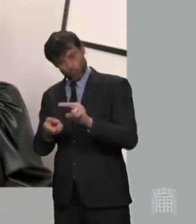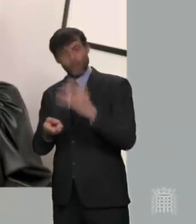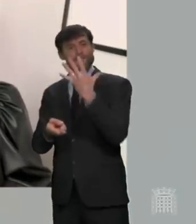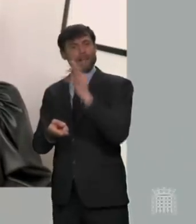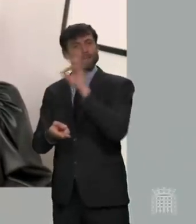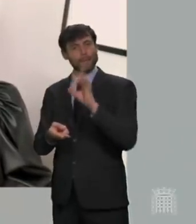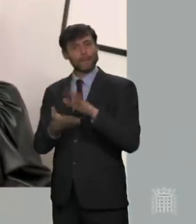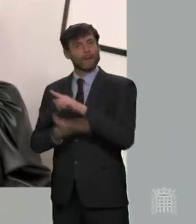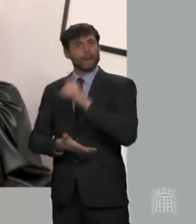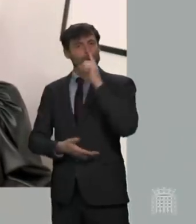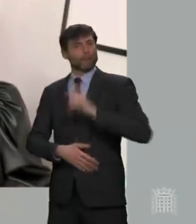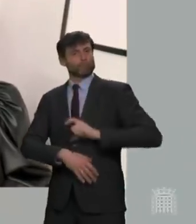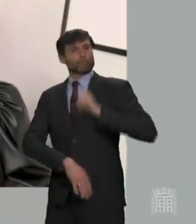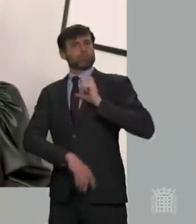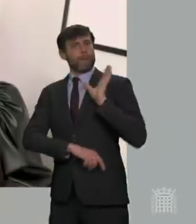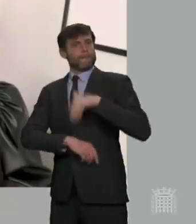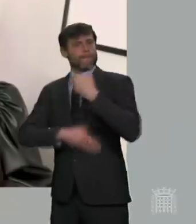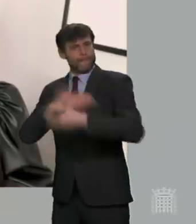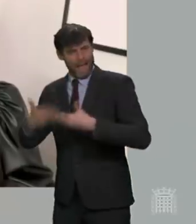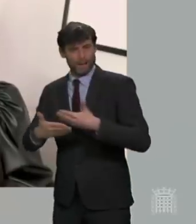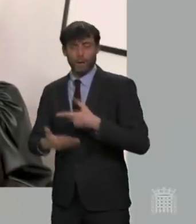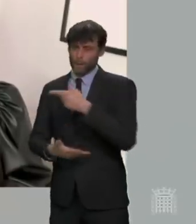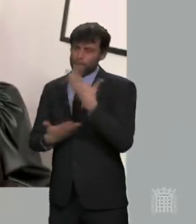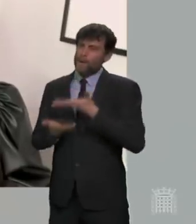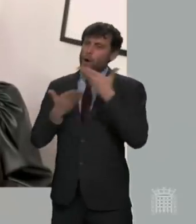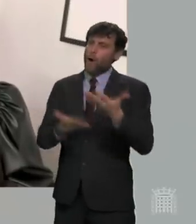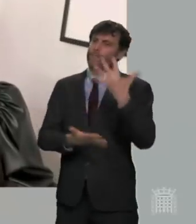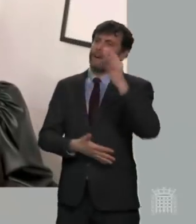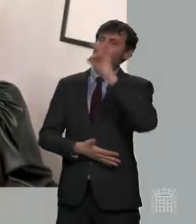what has happened to businesses in other sectors such as hospitality, tourism and culture?